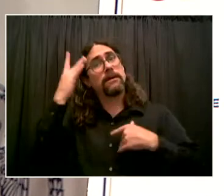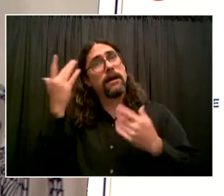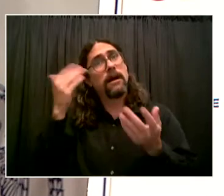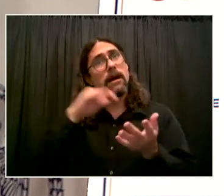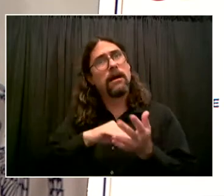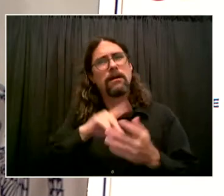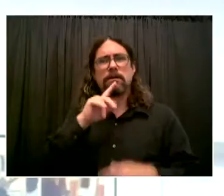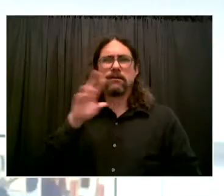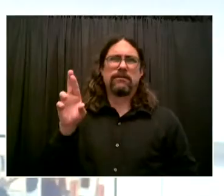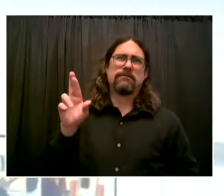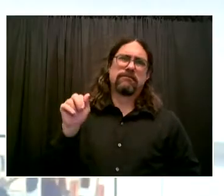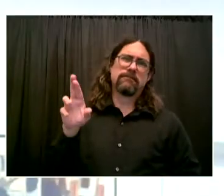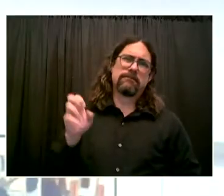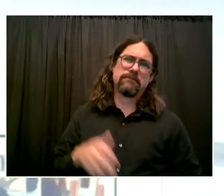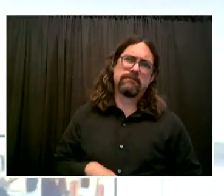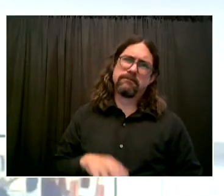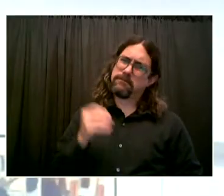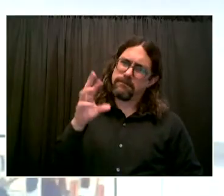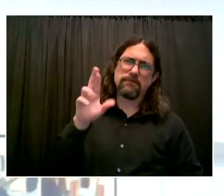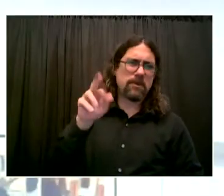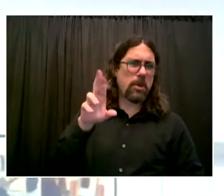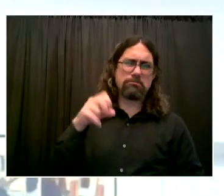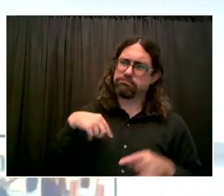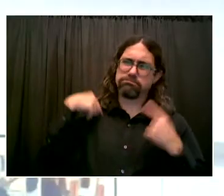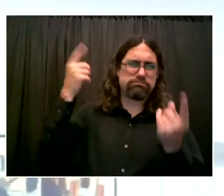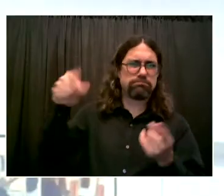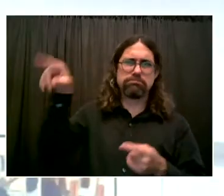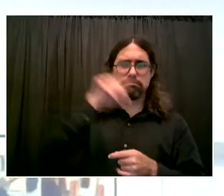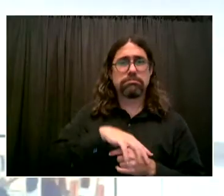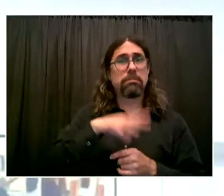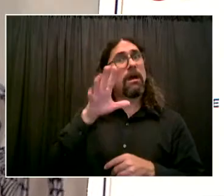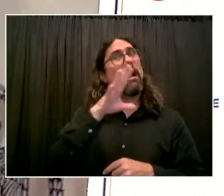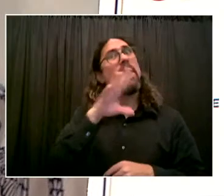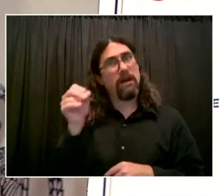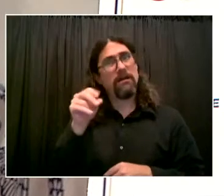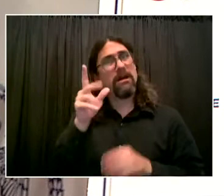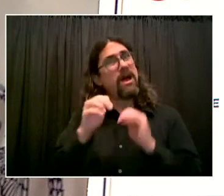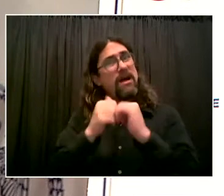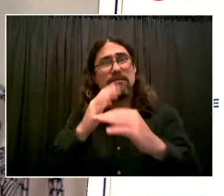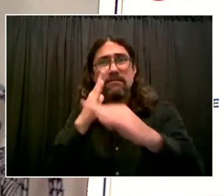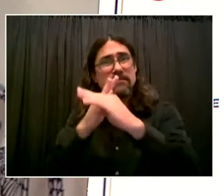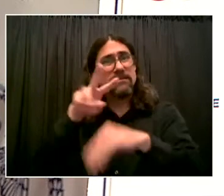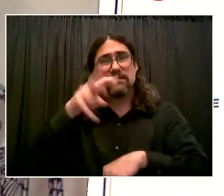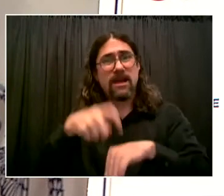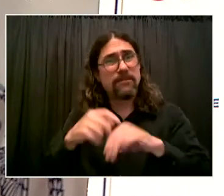REINFECTION IS THROUGH VAATCCINION. WHAT WAS YOUR PHRSEA EARLIER